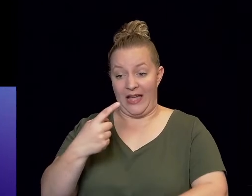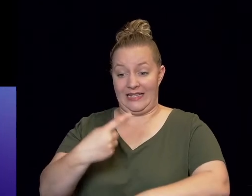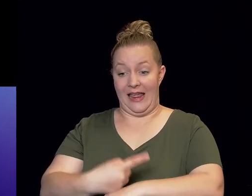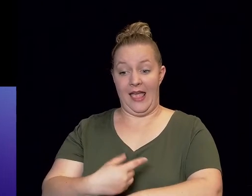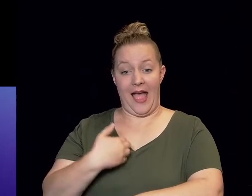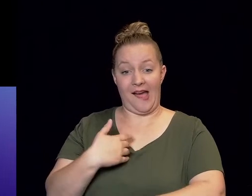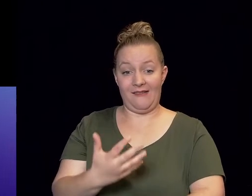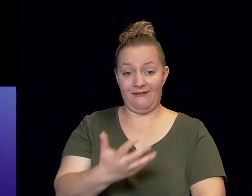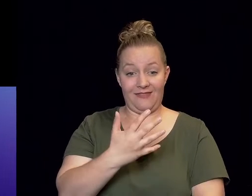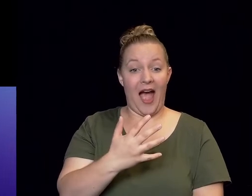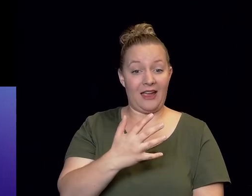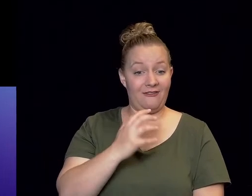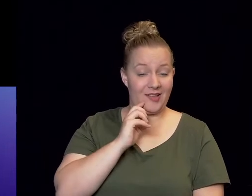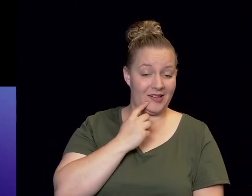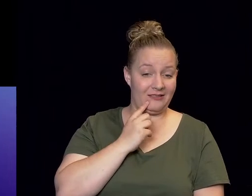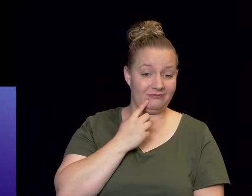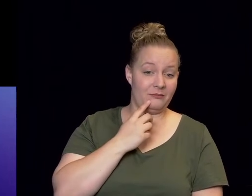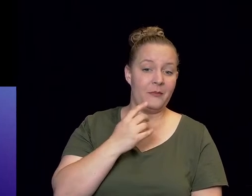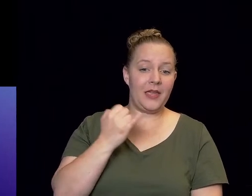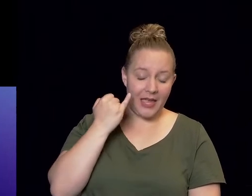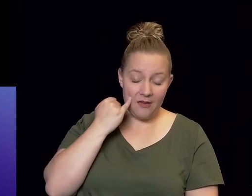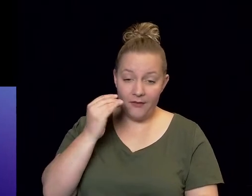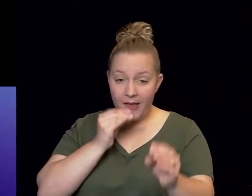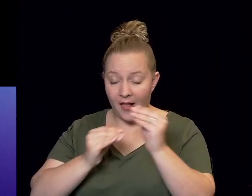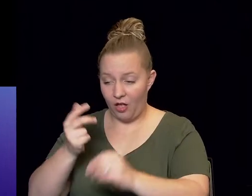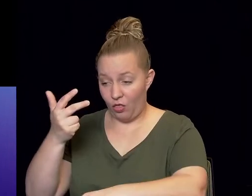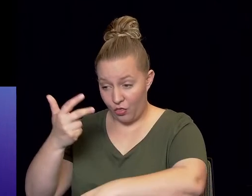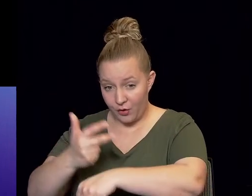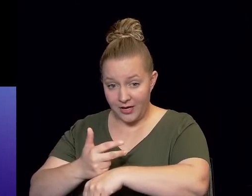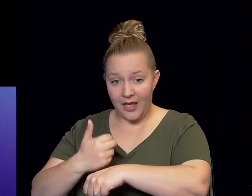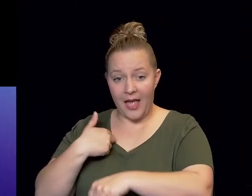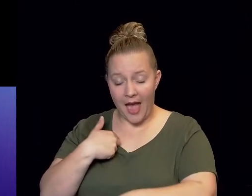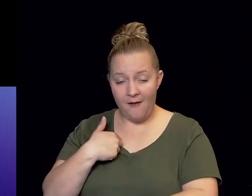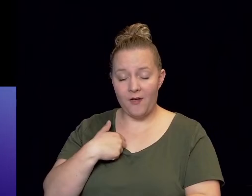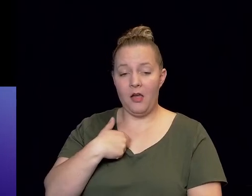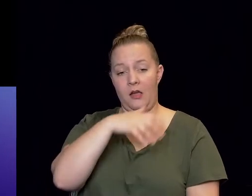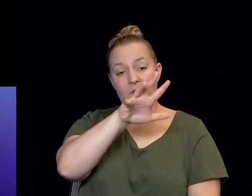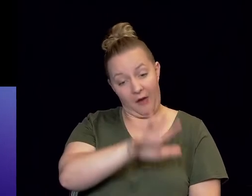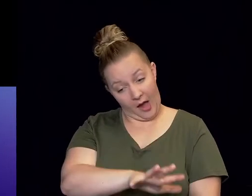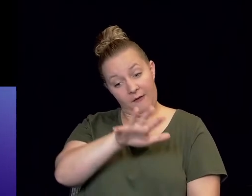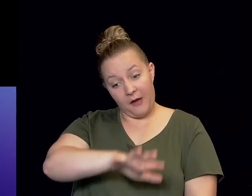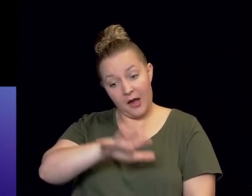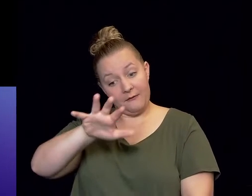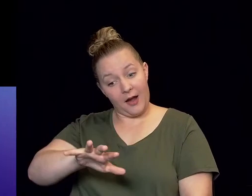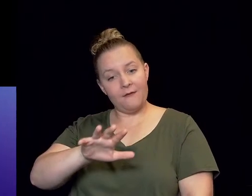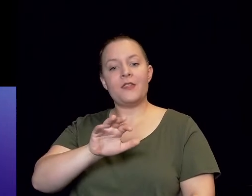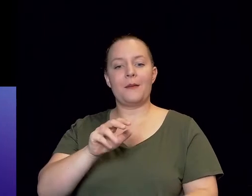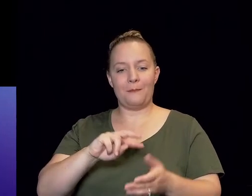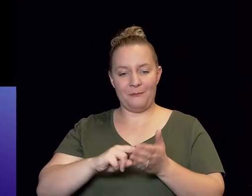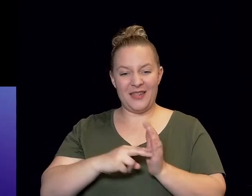If I ate it for 3 days, I would have 5 and 5 and 5. So, therefore 5 times 3 gives